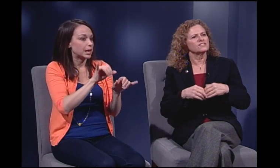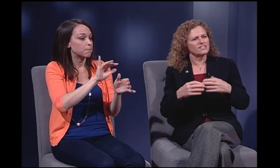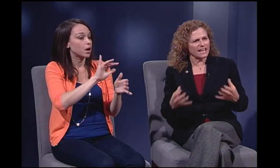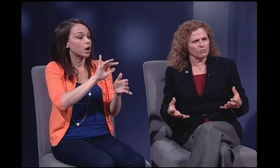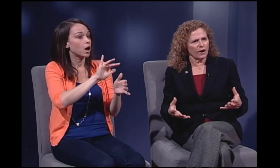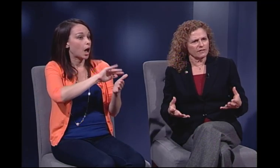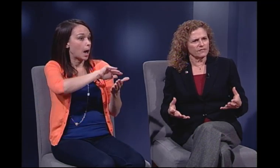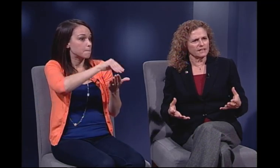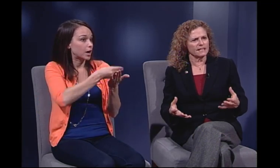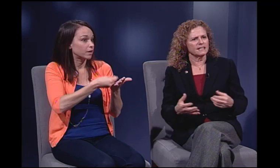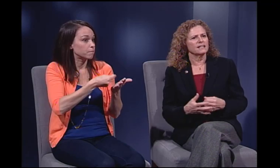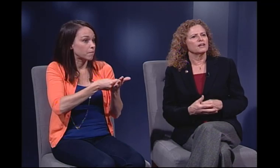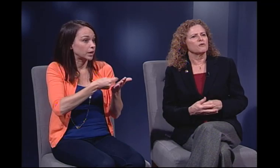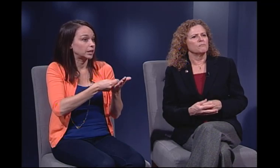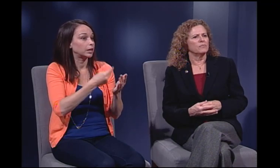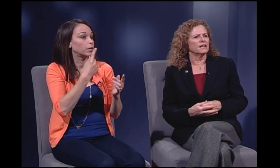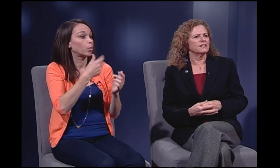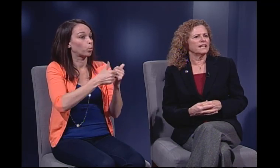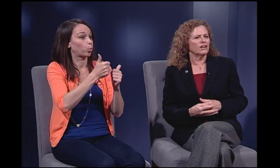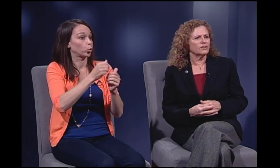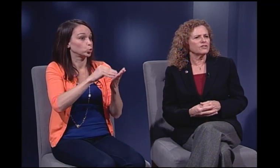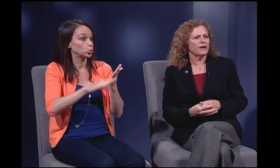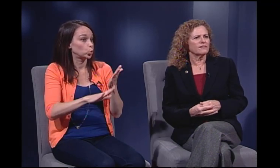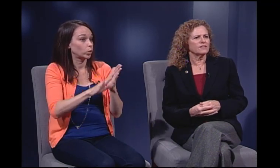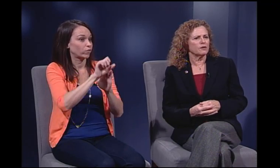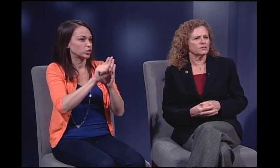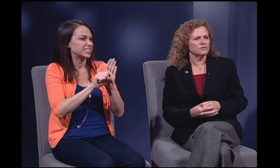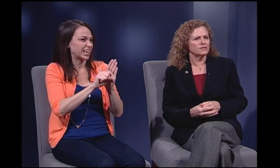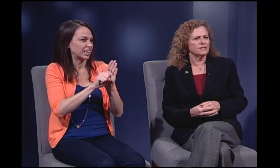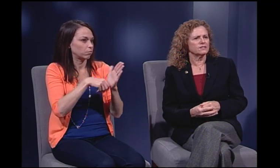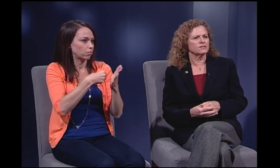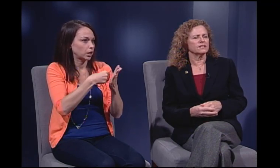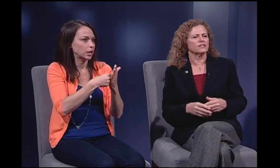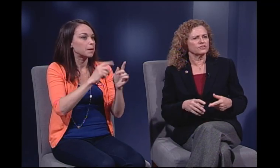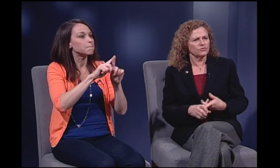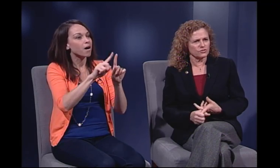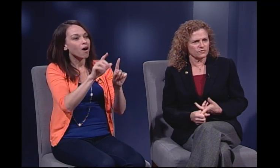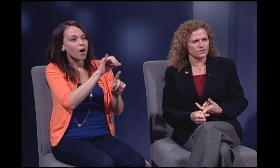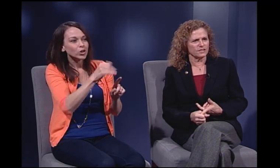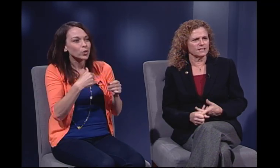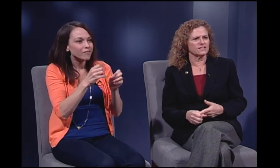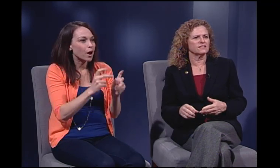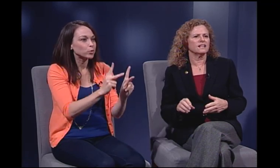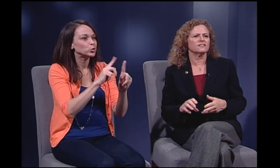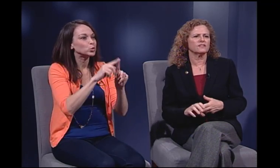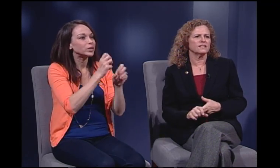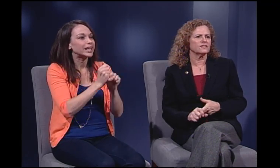statewide funding, but they also have the opportunities to get tutors for their kids, to take their kids